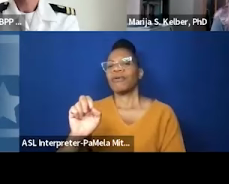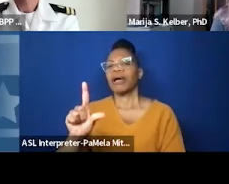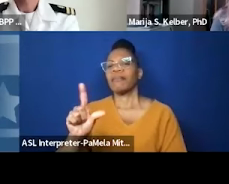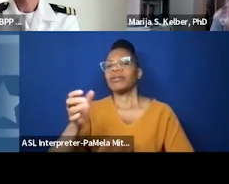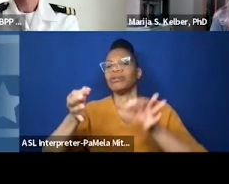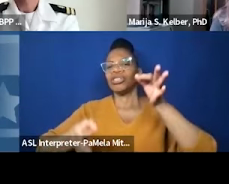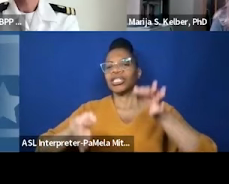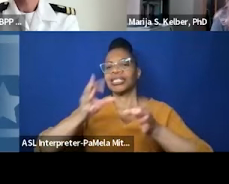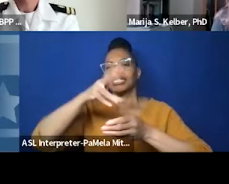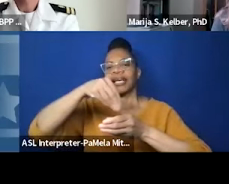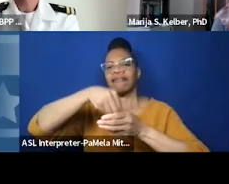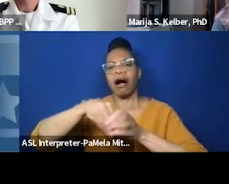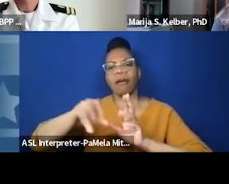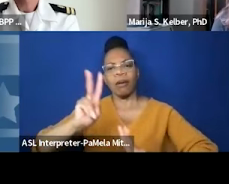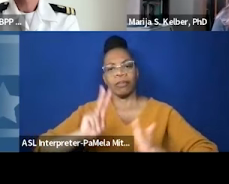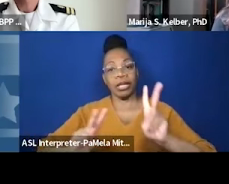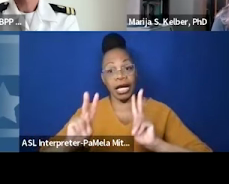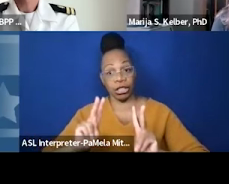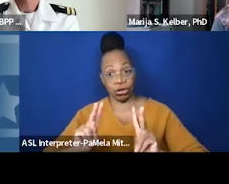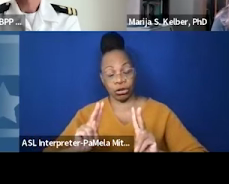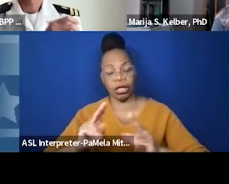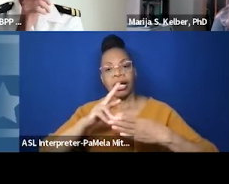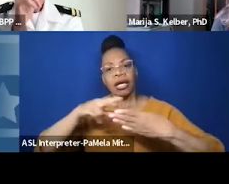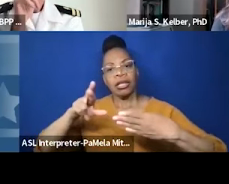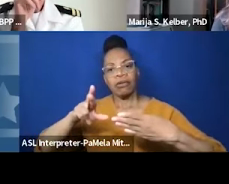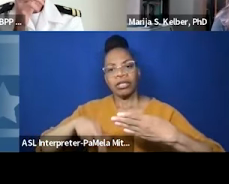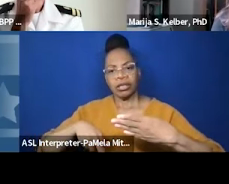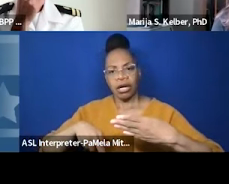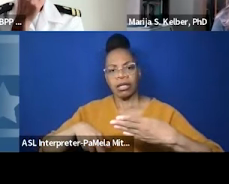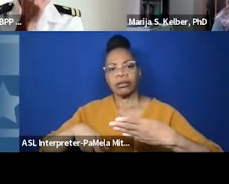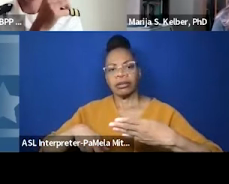So as a result of this request,